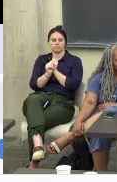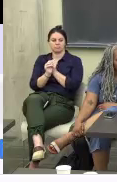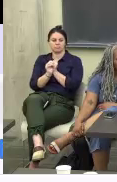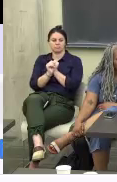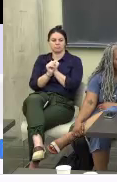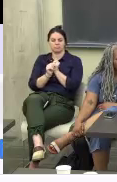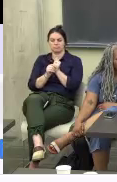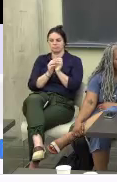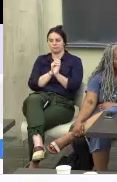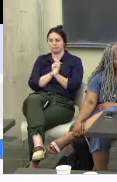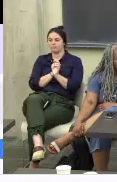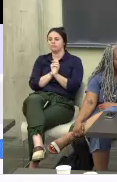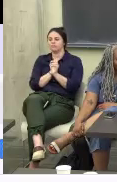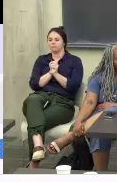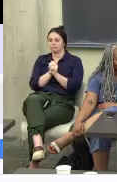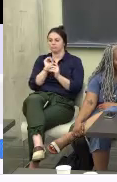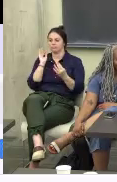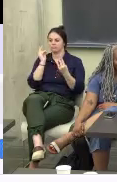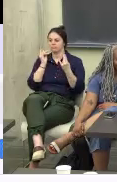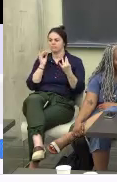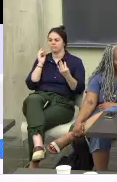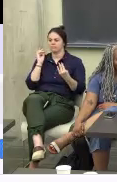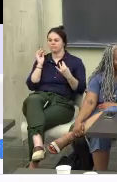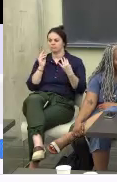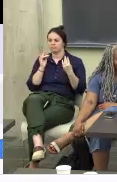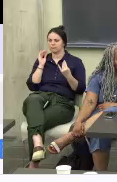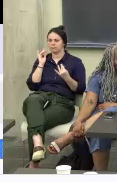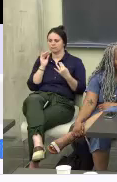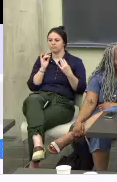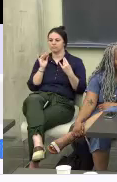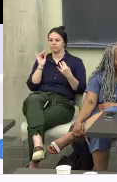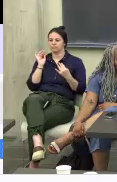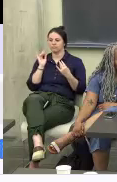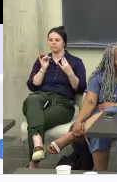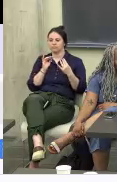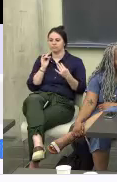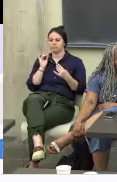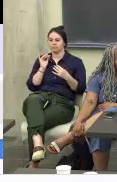stirred up a lot of thoughts and I was thinking about it a lot last night is